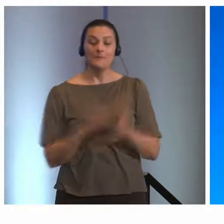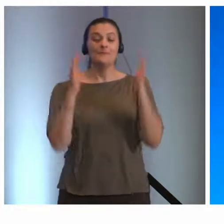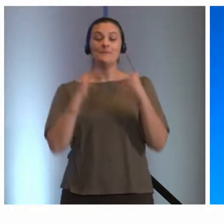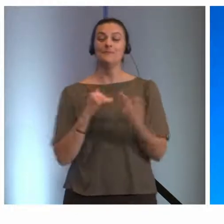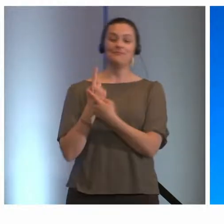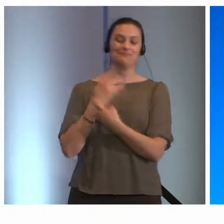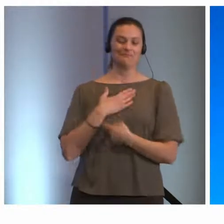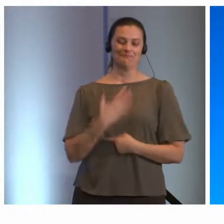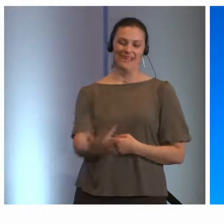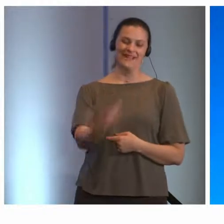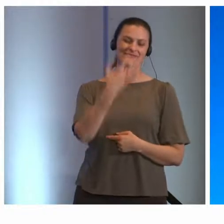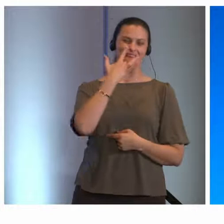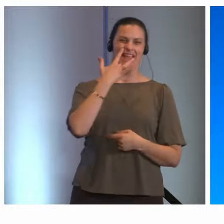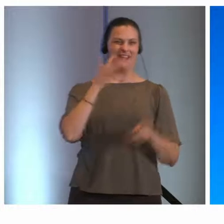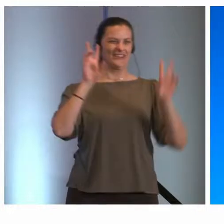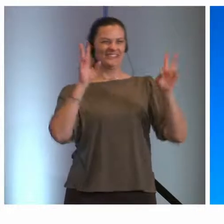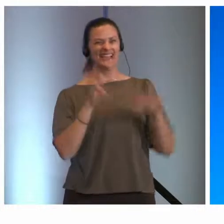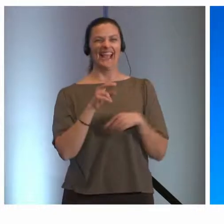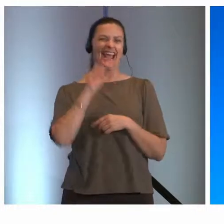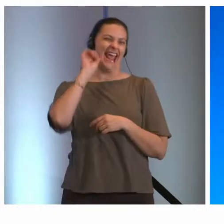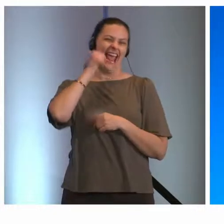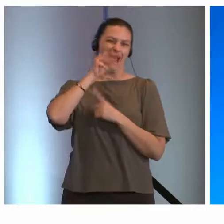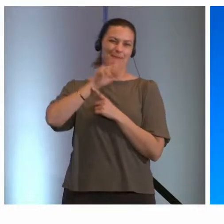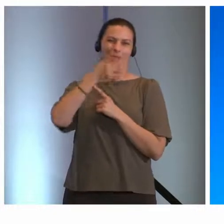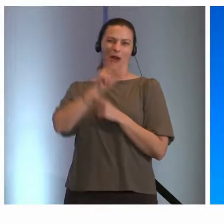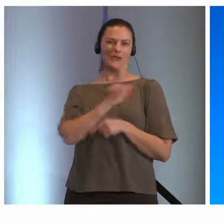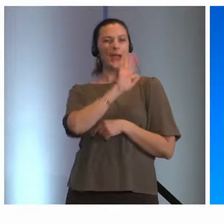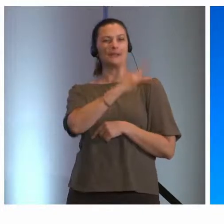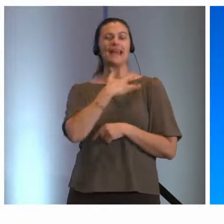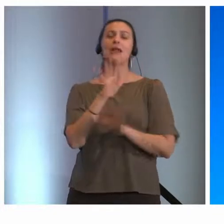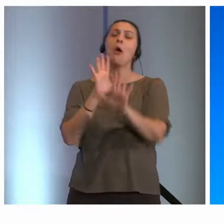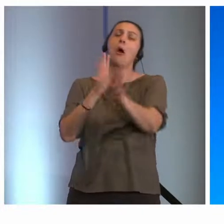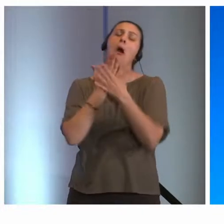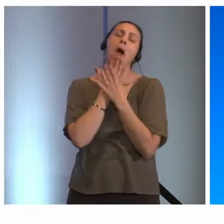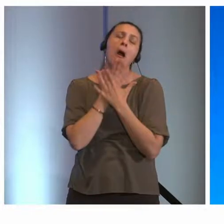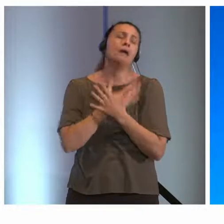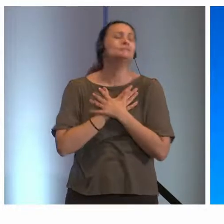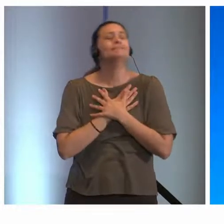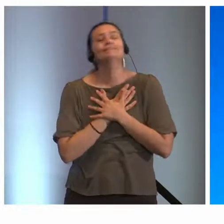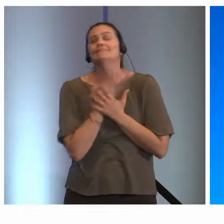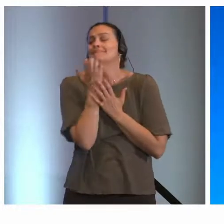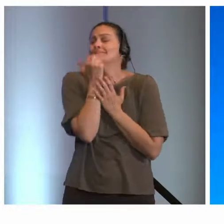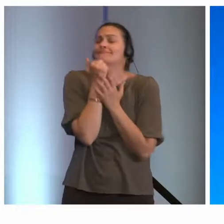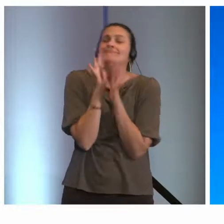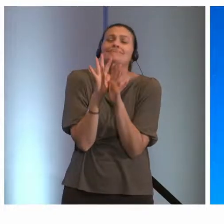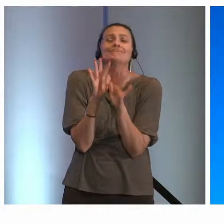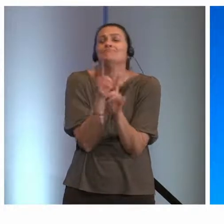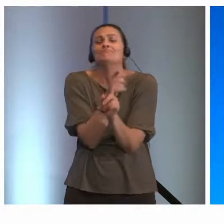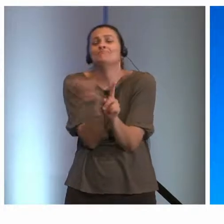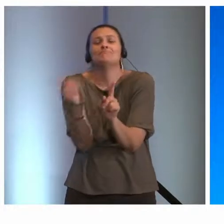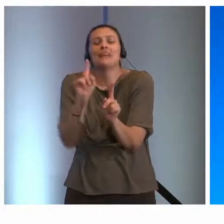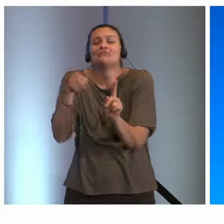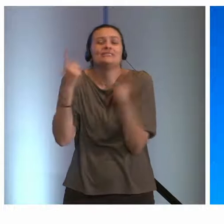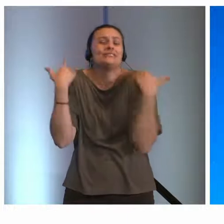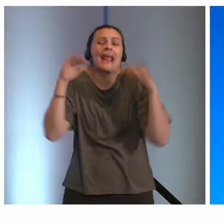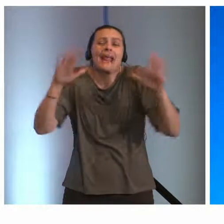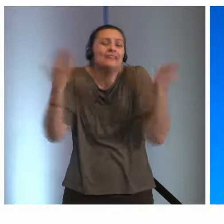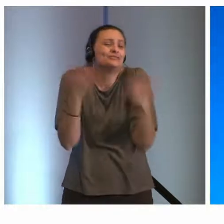another area of language that's shiftshifting, and this is my